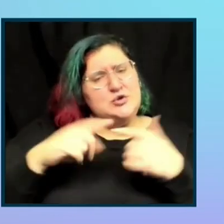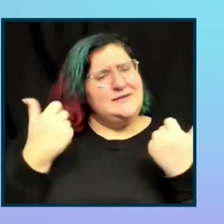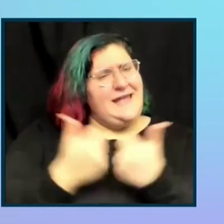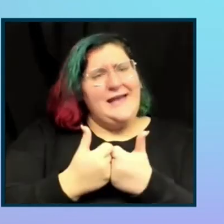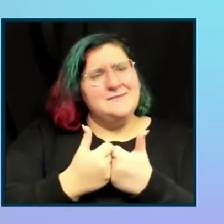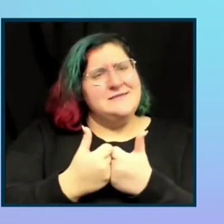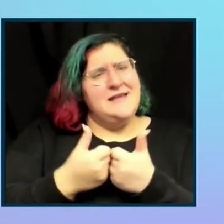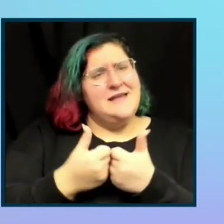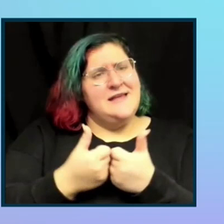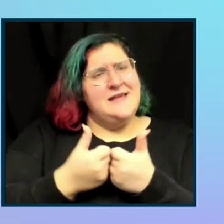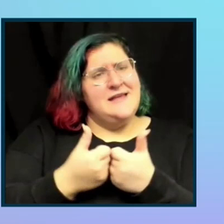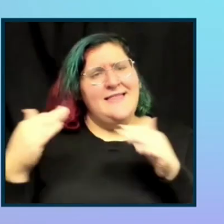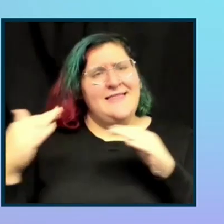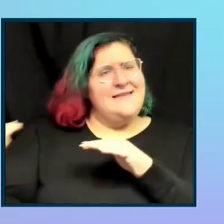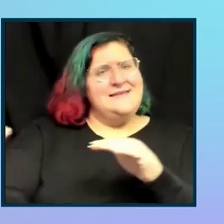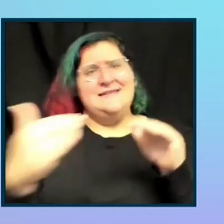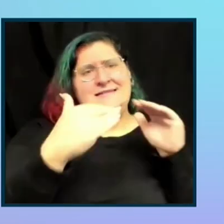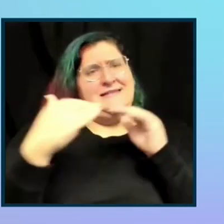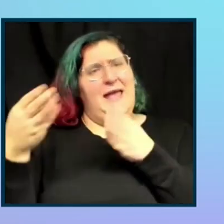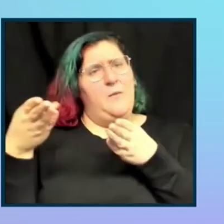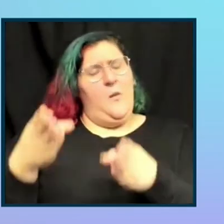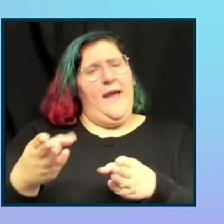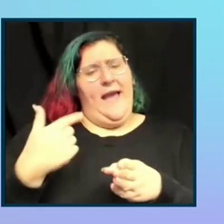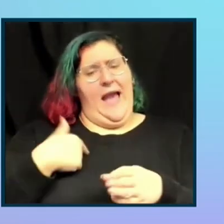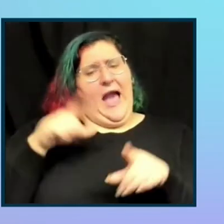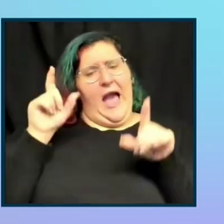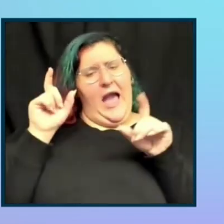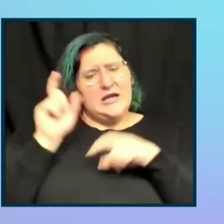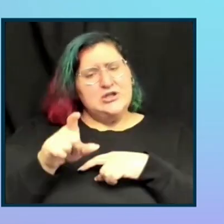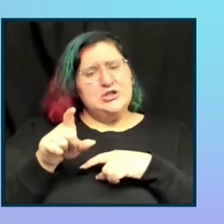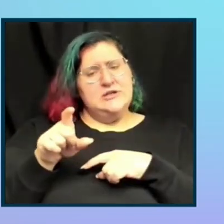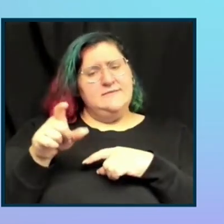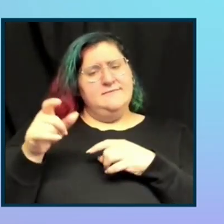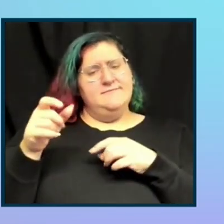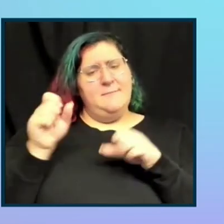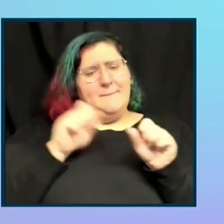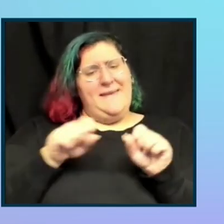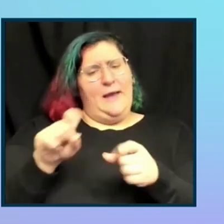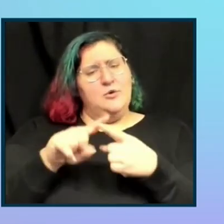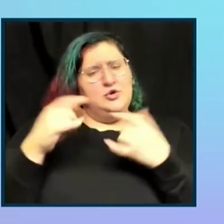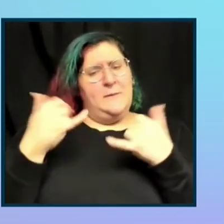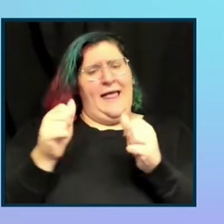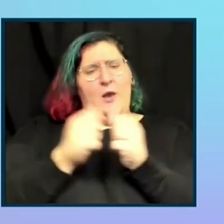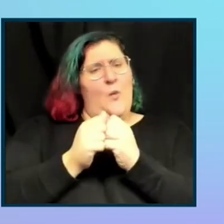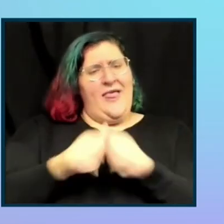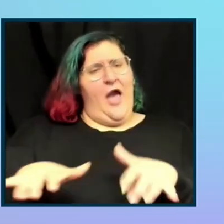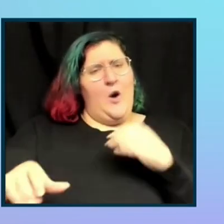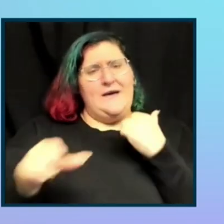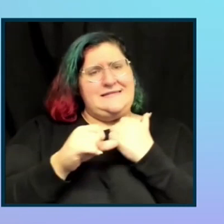any game I want to, without needing assistance. Other people would say, fine motor conditions, you know,